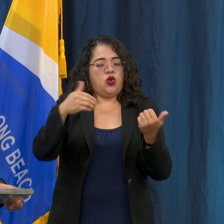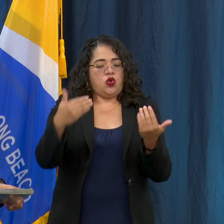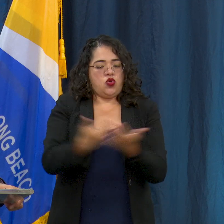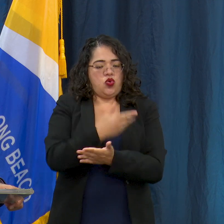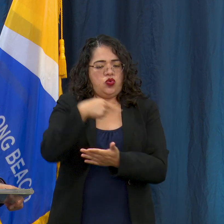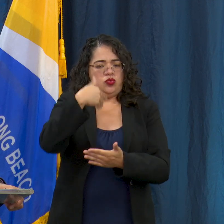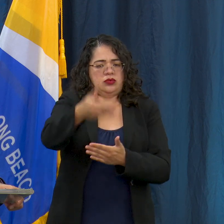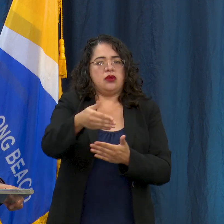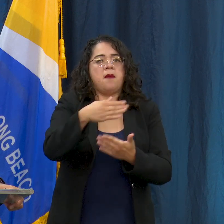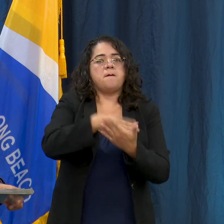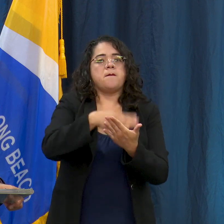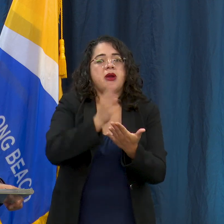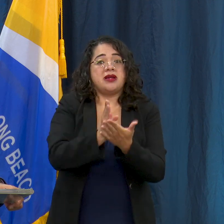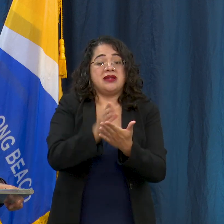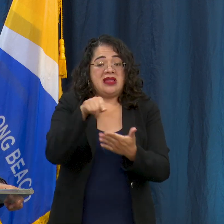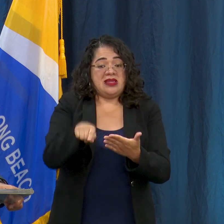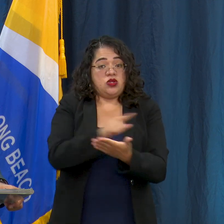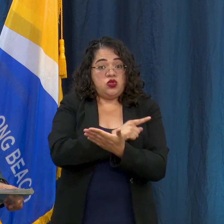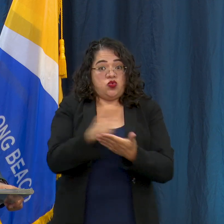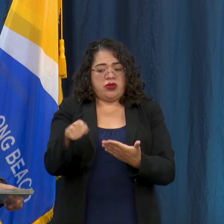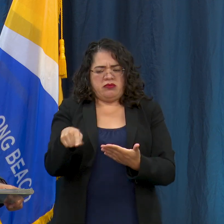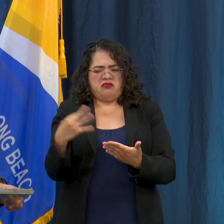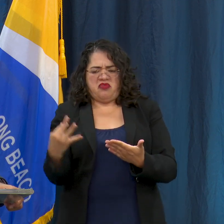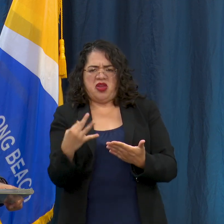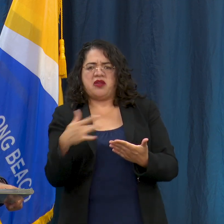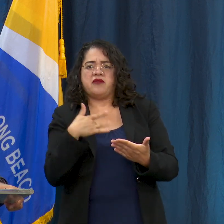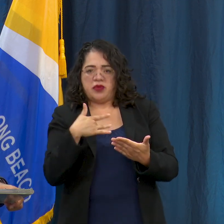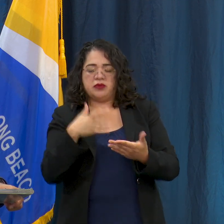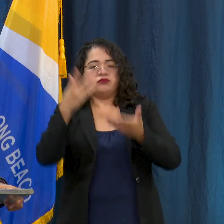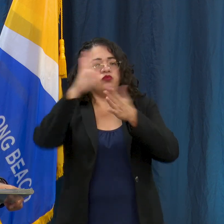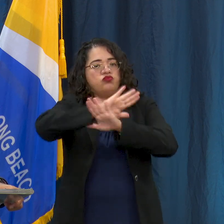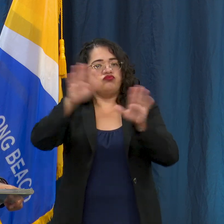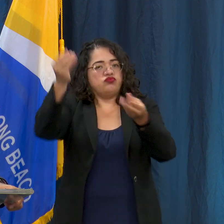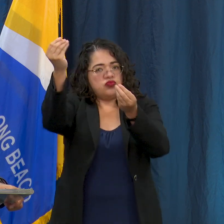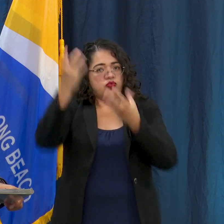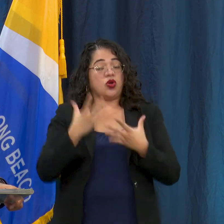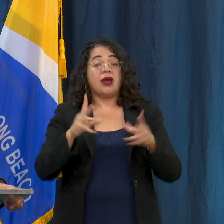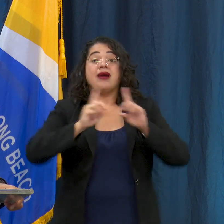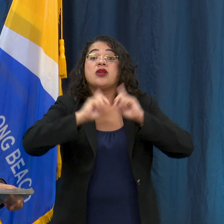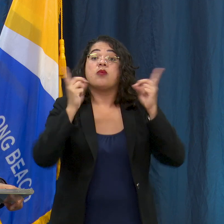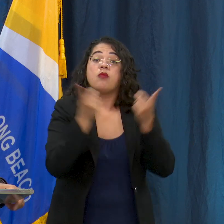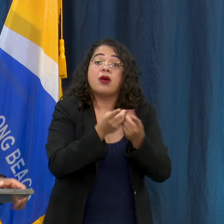week but we're grateful that the Department of Finance has worked with us